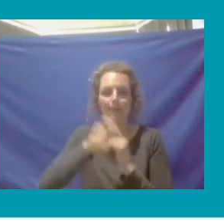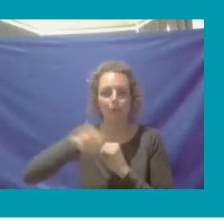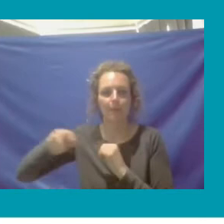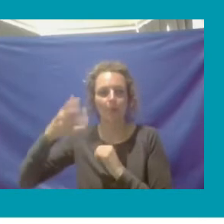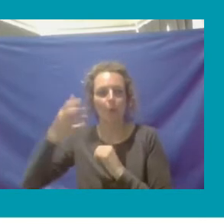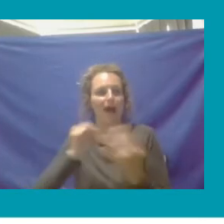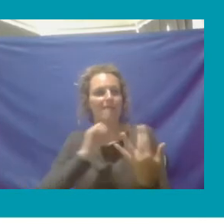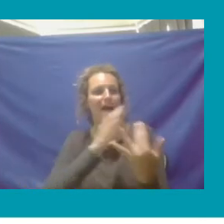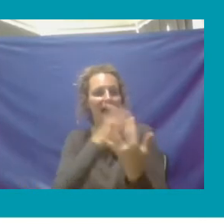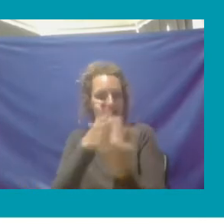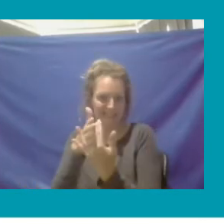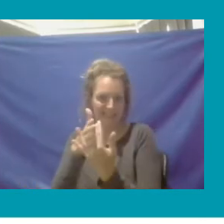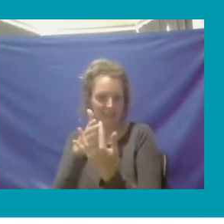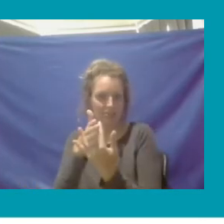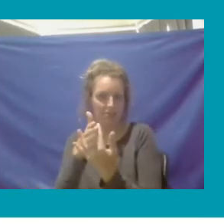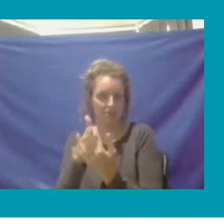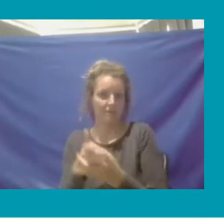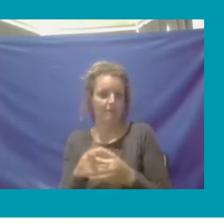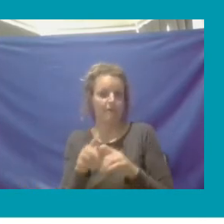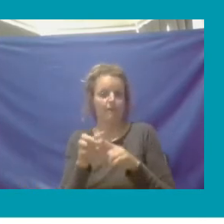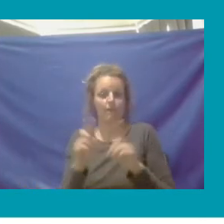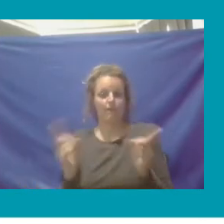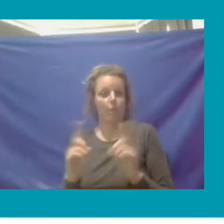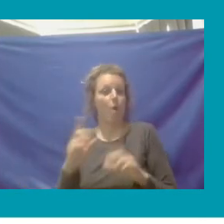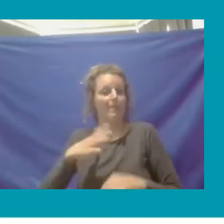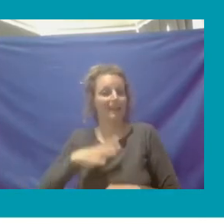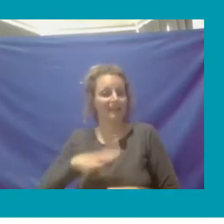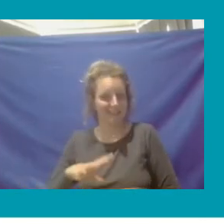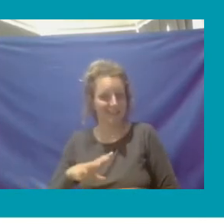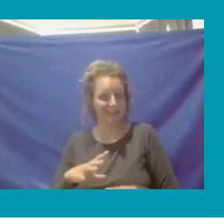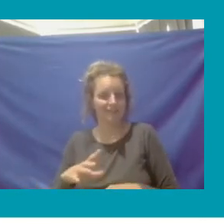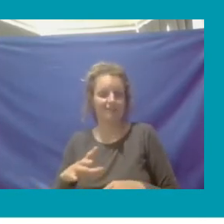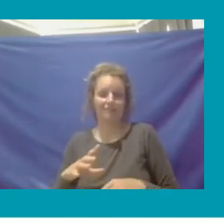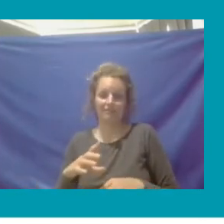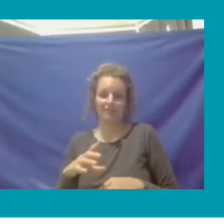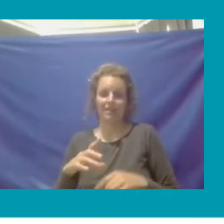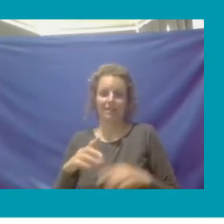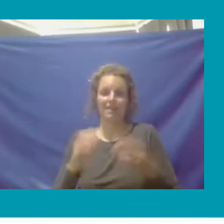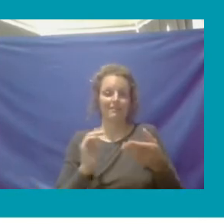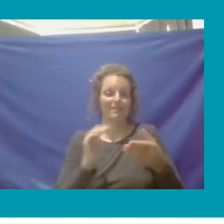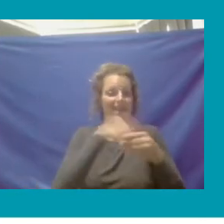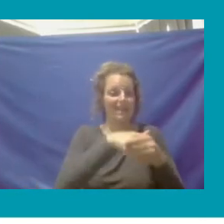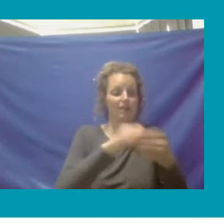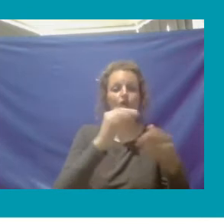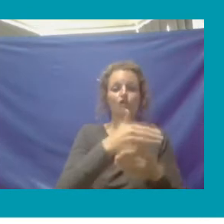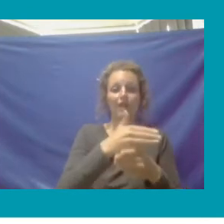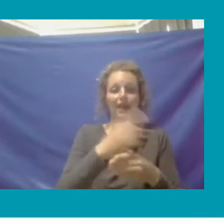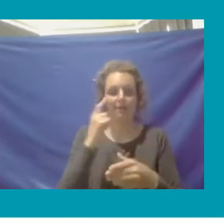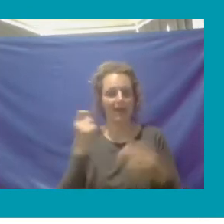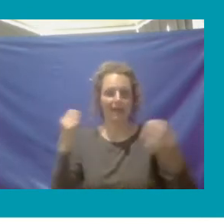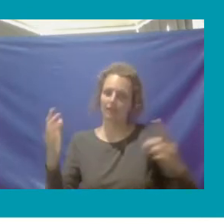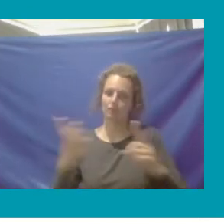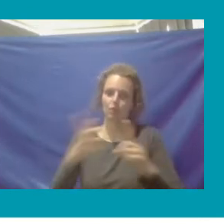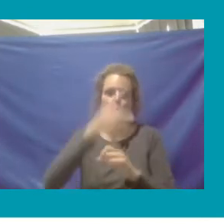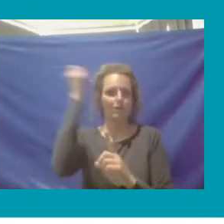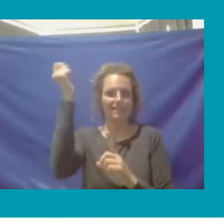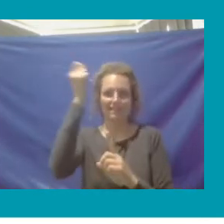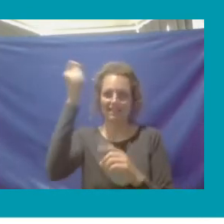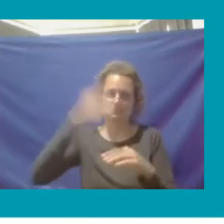You know, if they choose to and can work, and I suppose my ideal world would be where there's no need for a Career Hive,